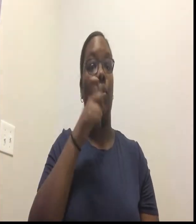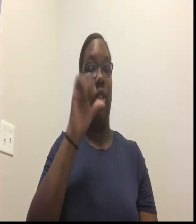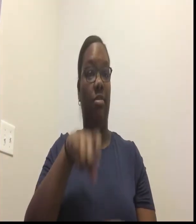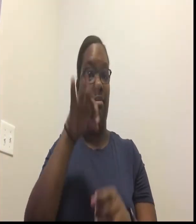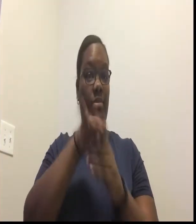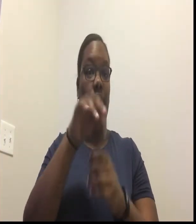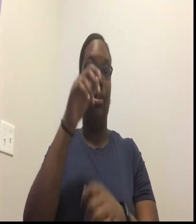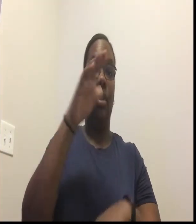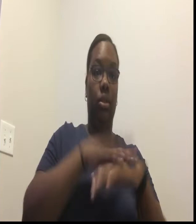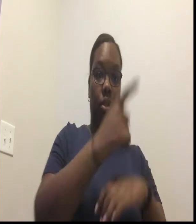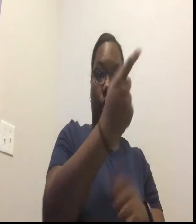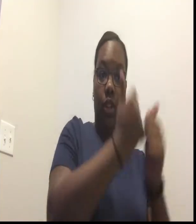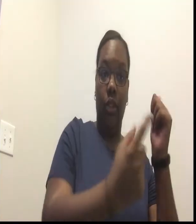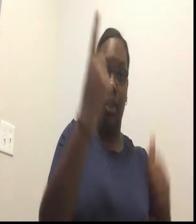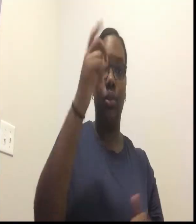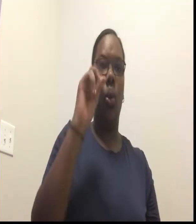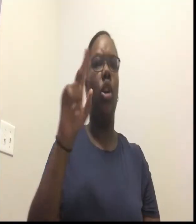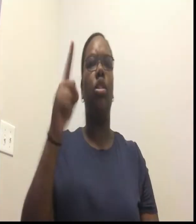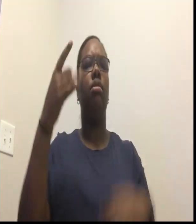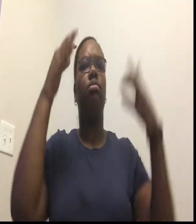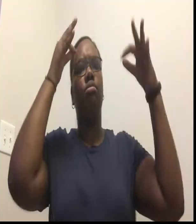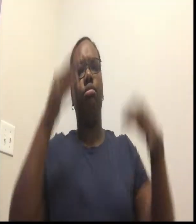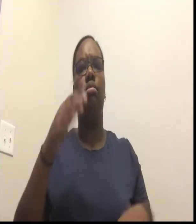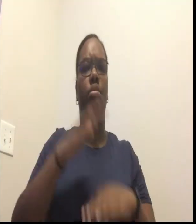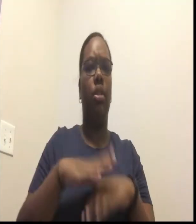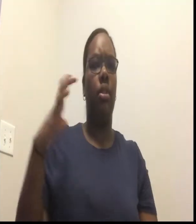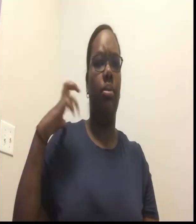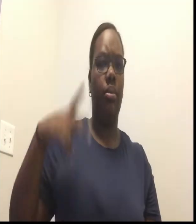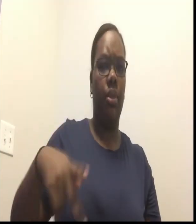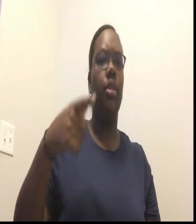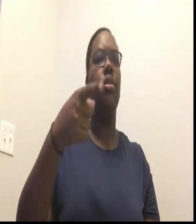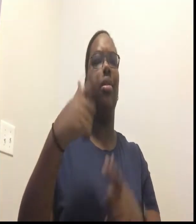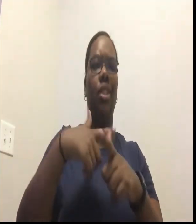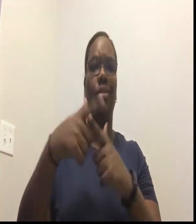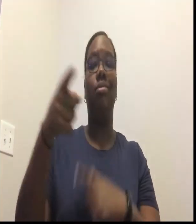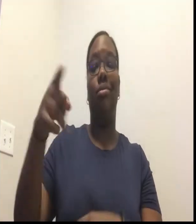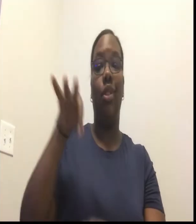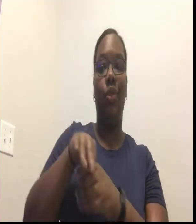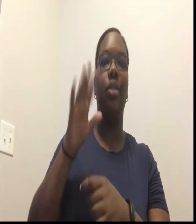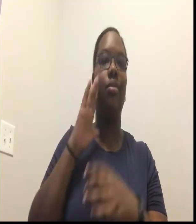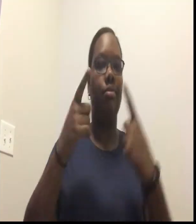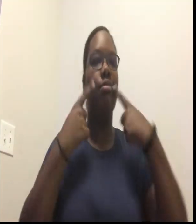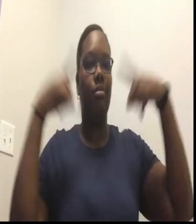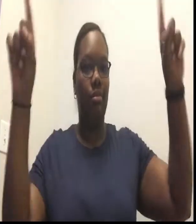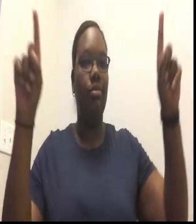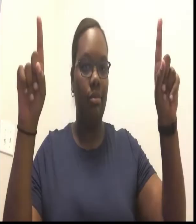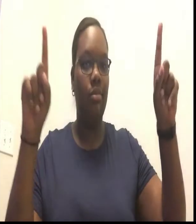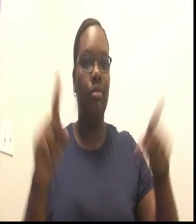the chair and then the vote is announced. Robert's Rules of Order again